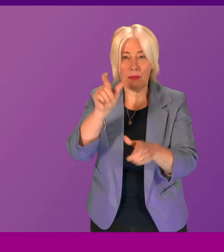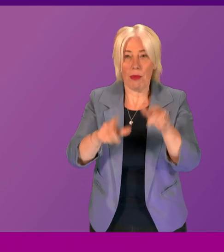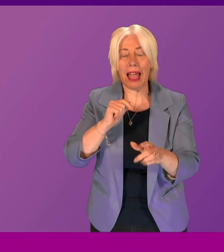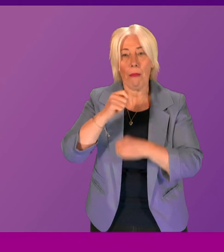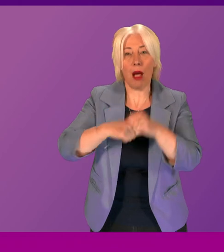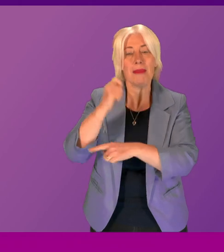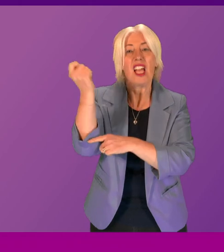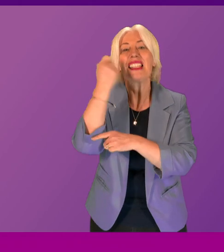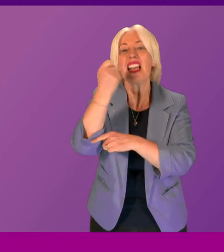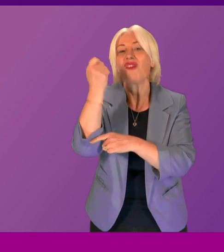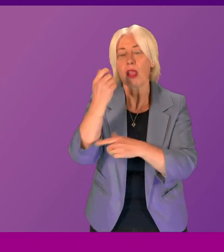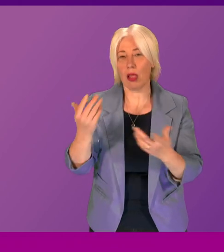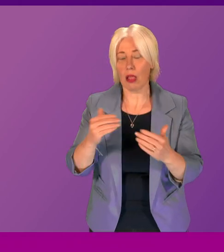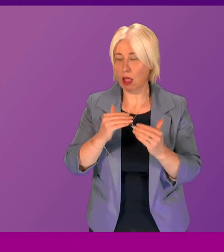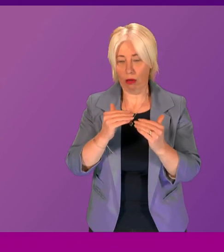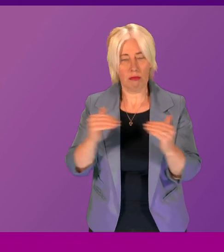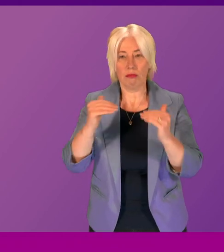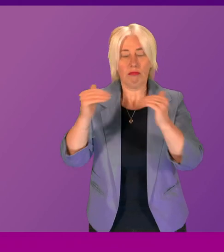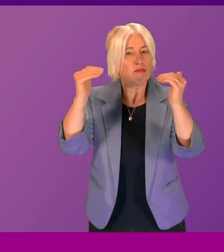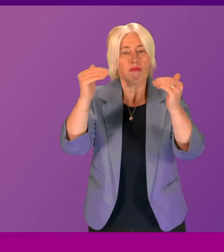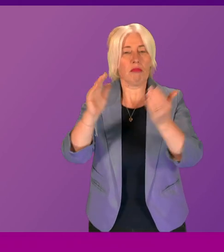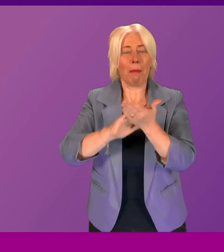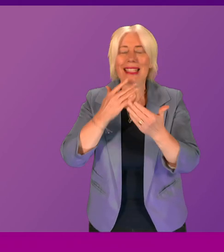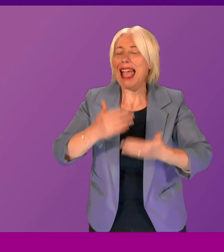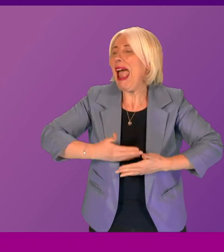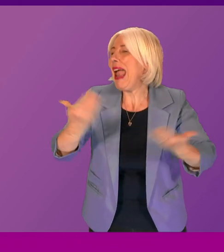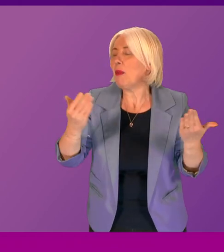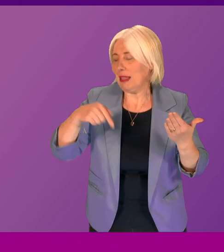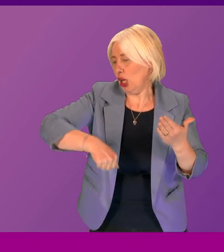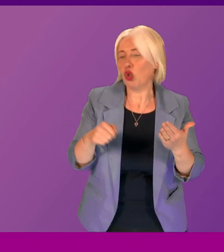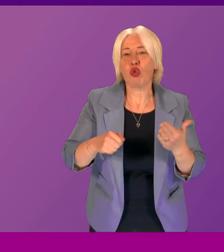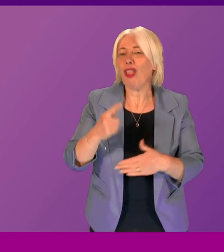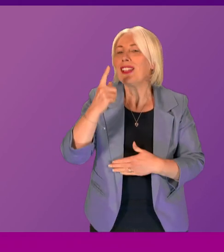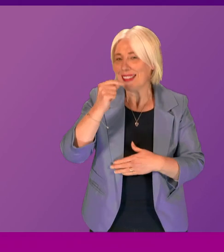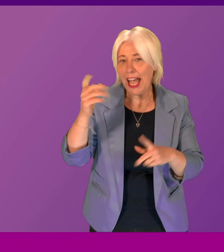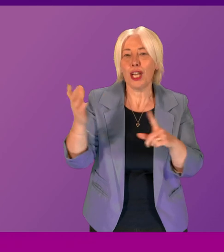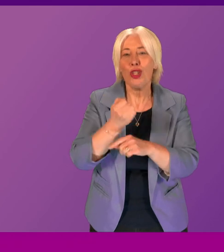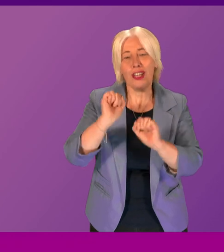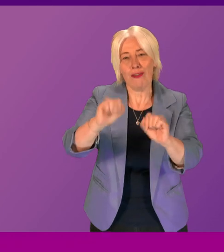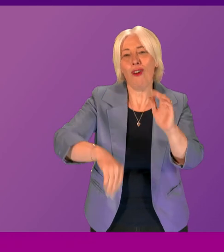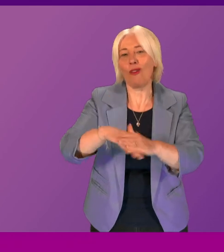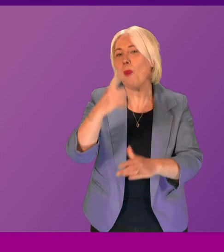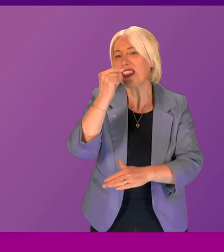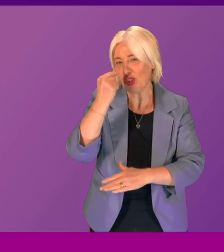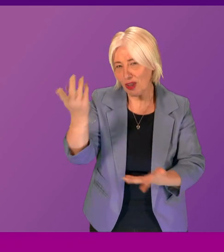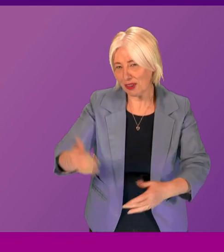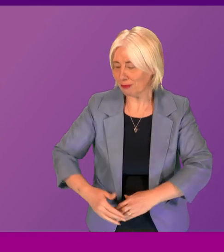sports, we will ensure that anyone in Scotland can and does achieve their full potential.